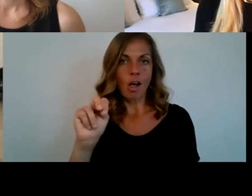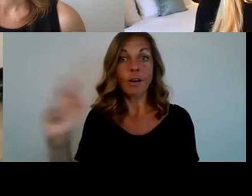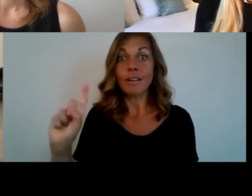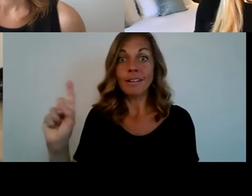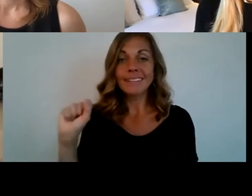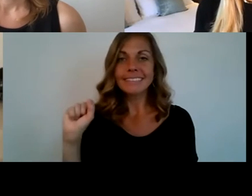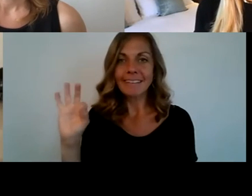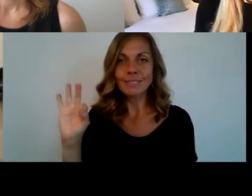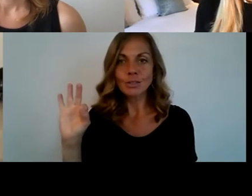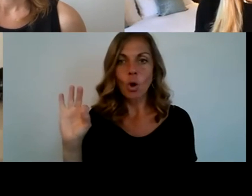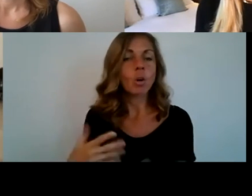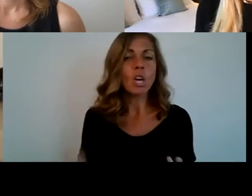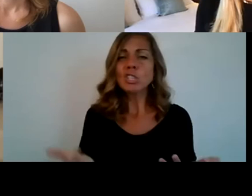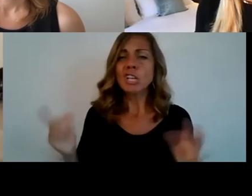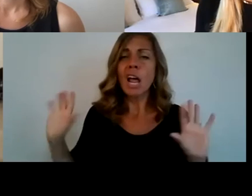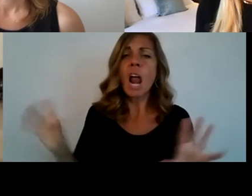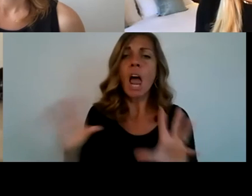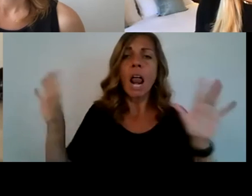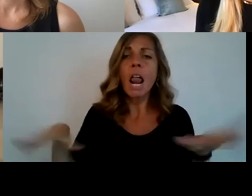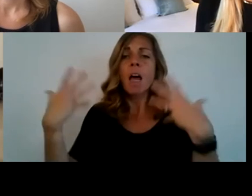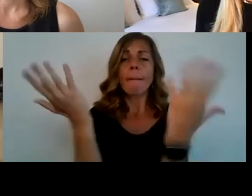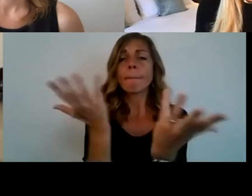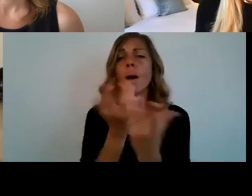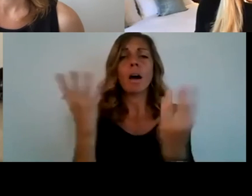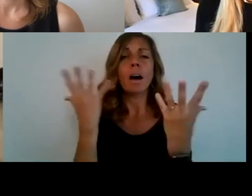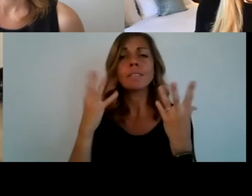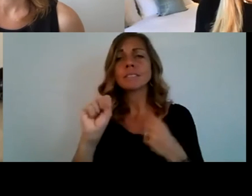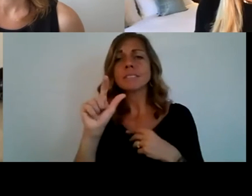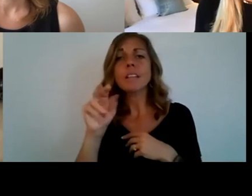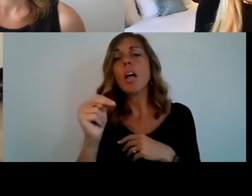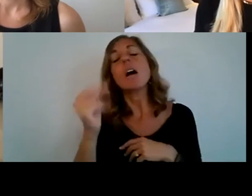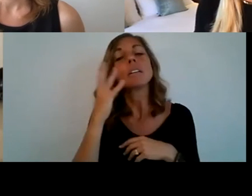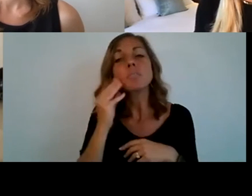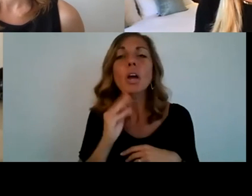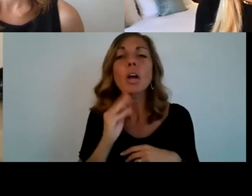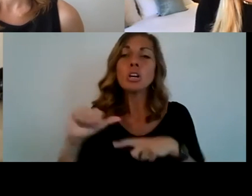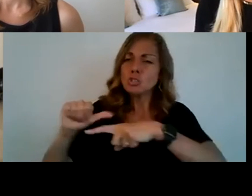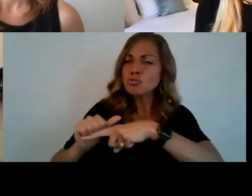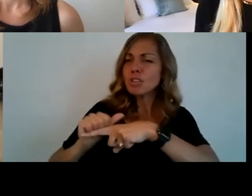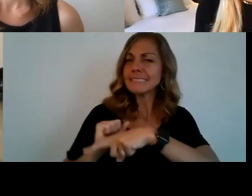built out a first-class salon experience, trained up staff, but also built the software